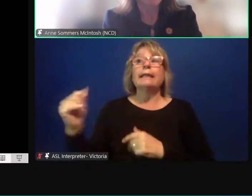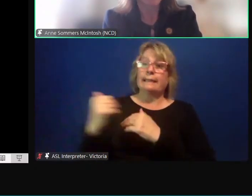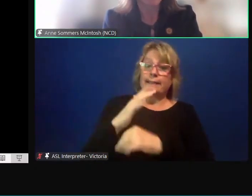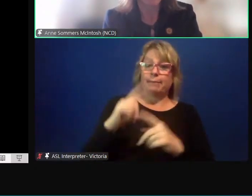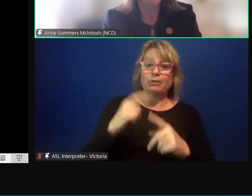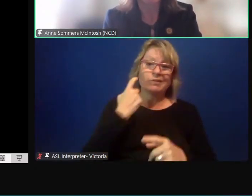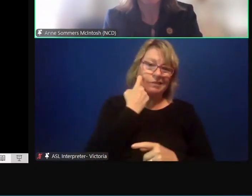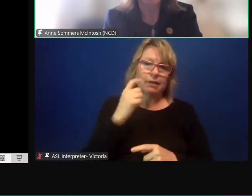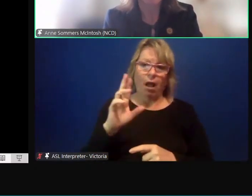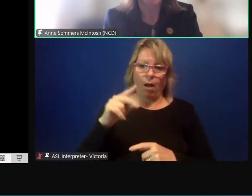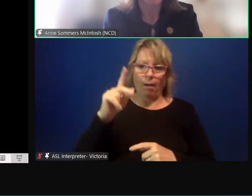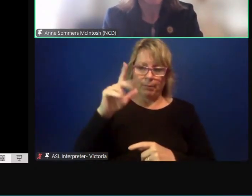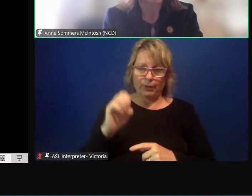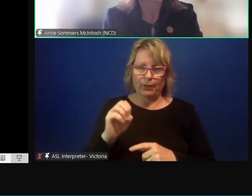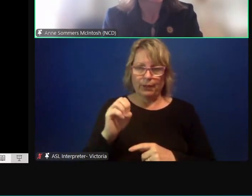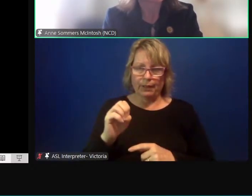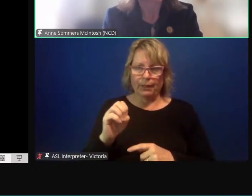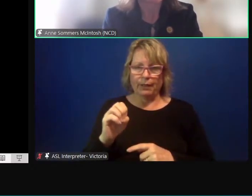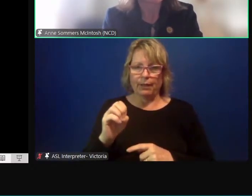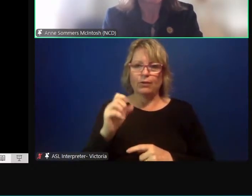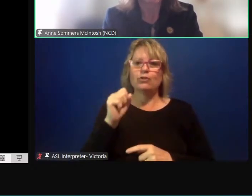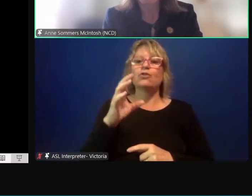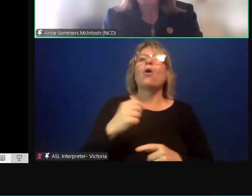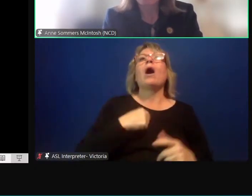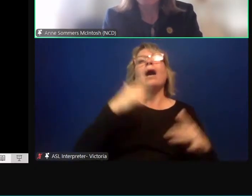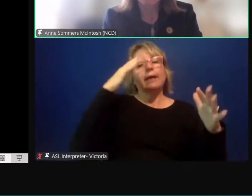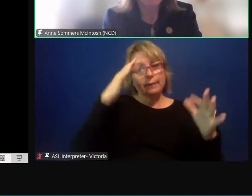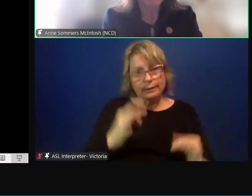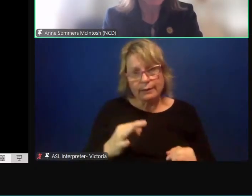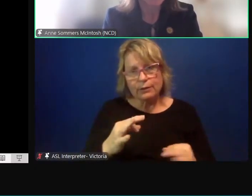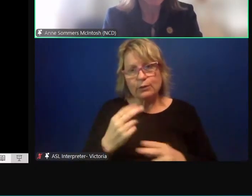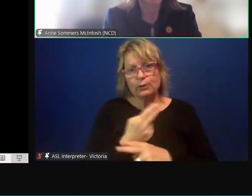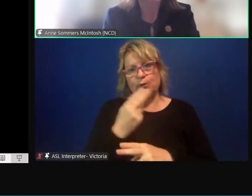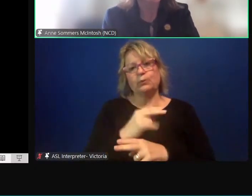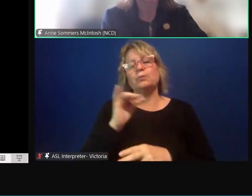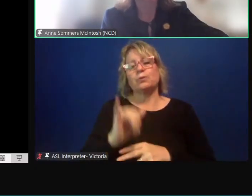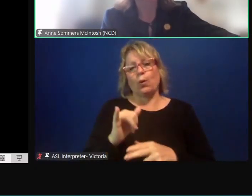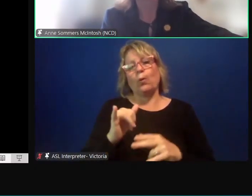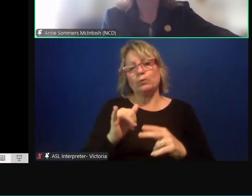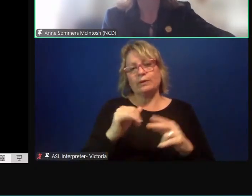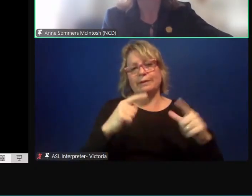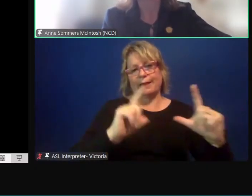to an awaiting mine. And so I decided to use those slides today to outline my remarks over